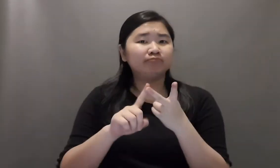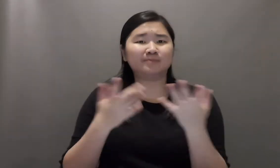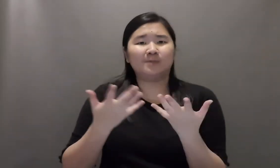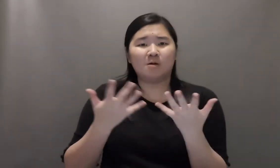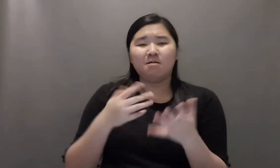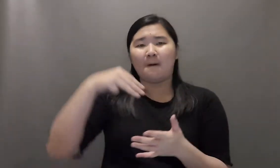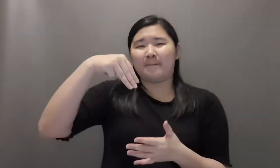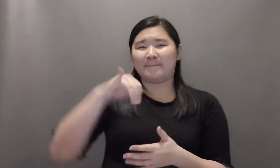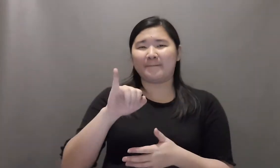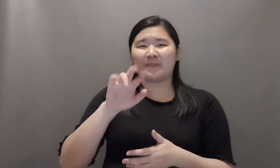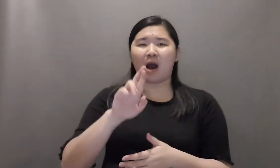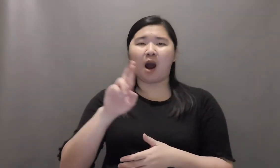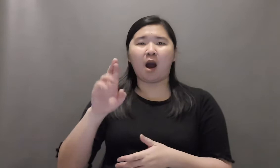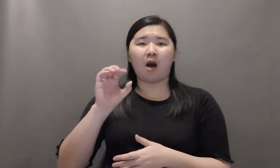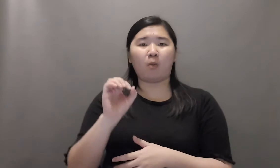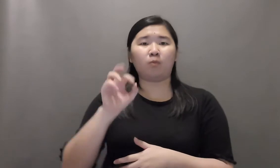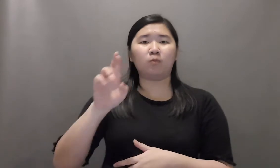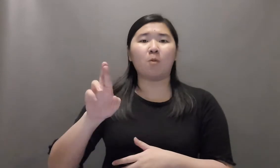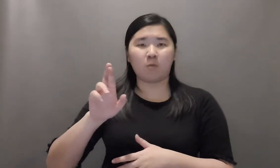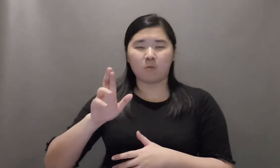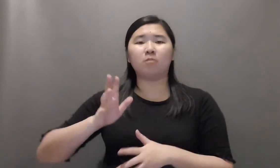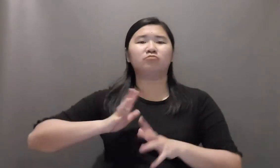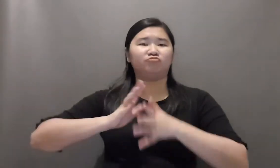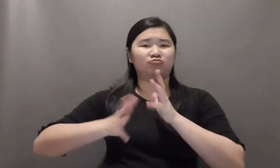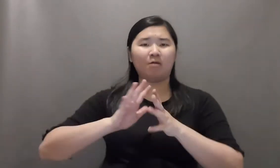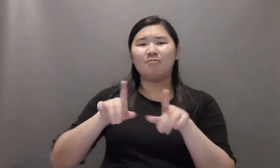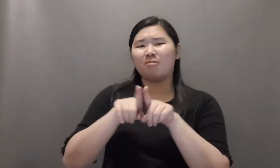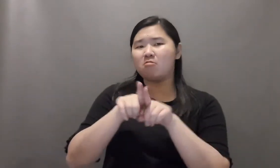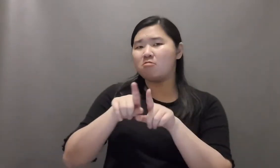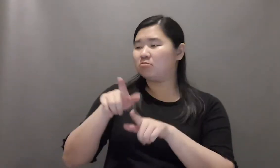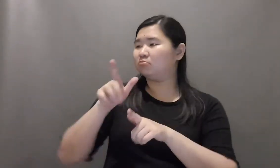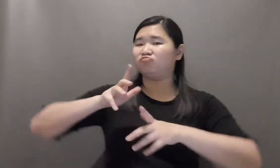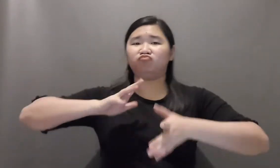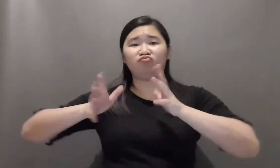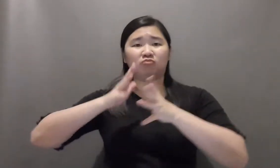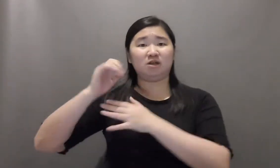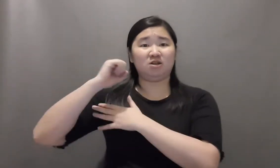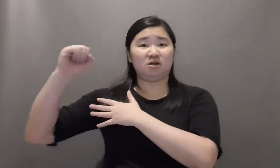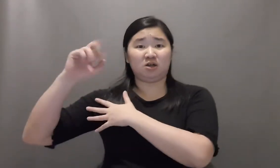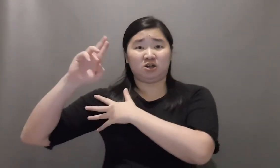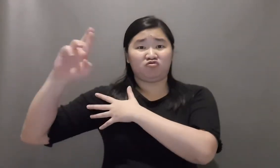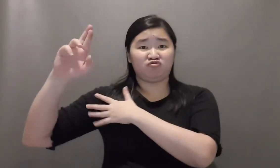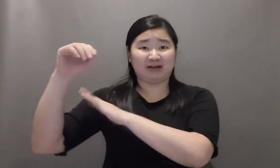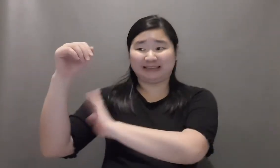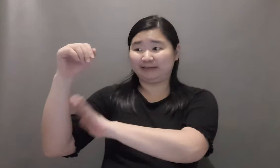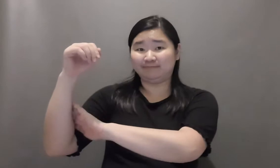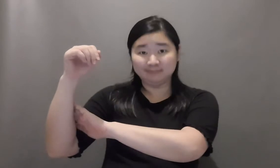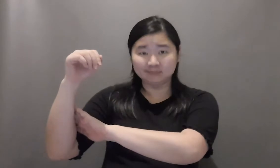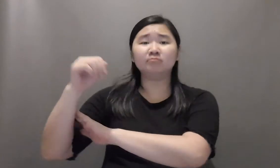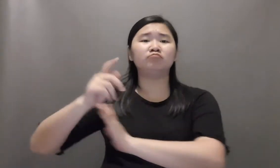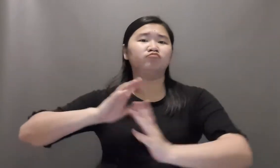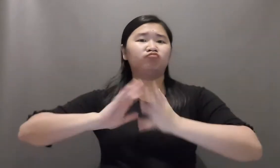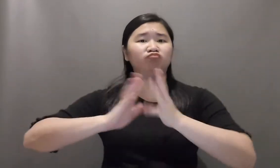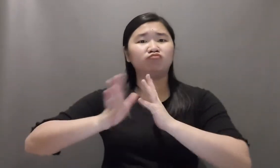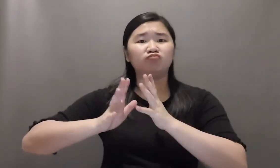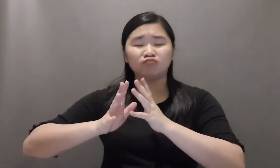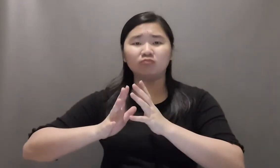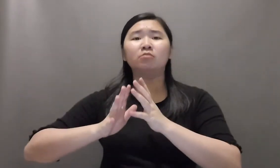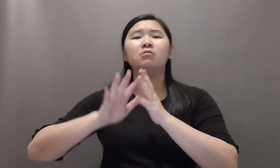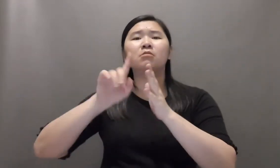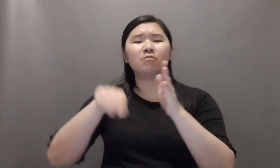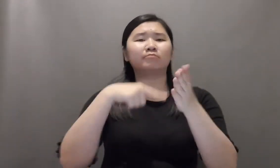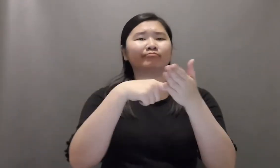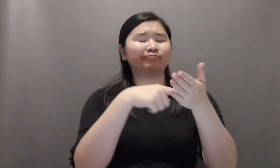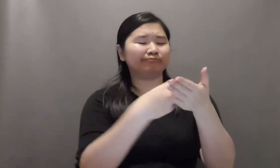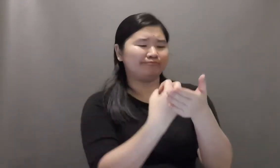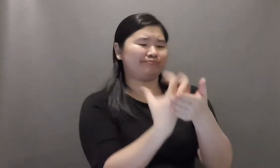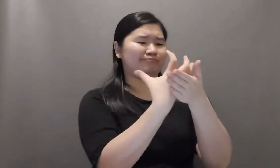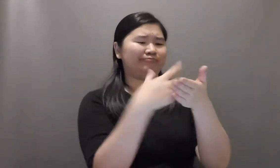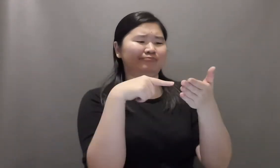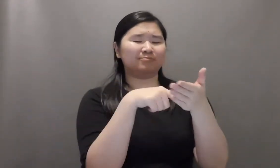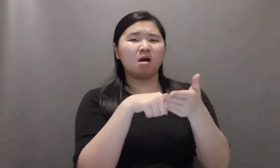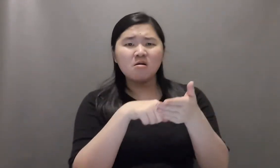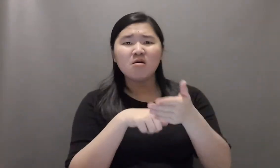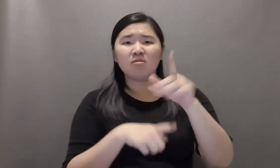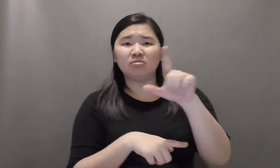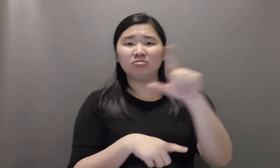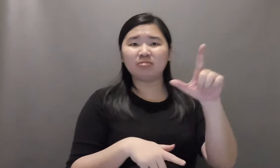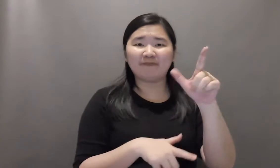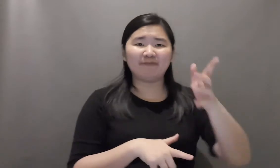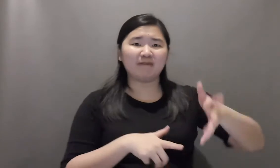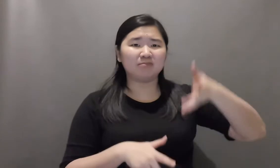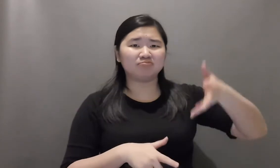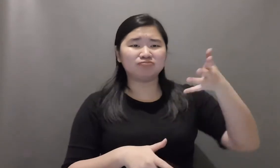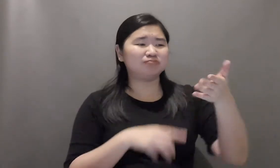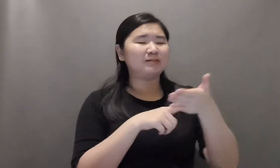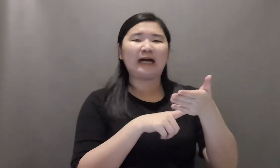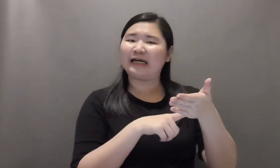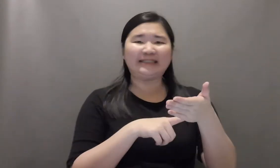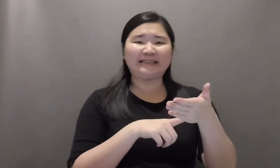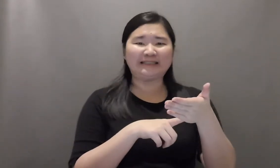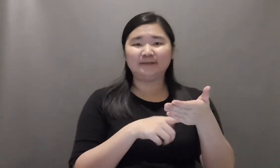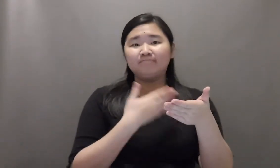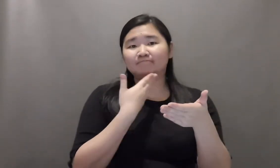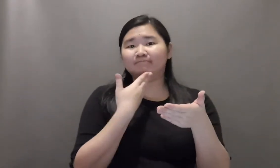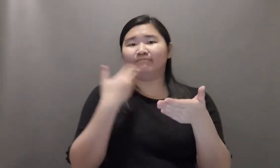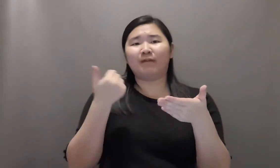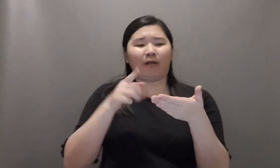Avoid a mirror effect in the camera (which the signing space and the dominant hand may end up the opposite).